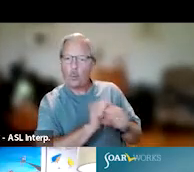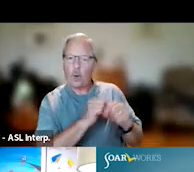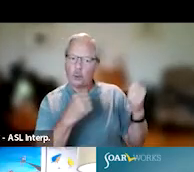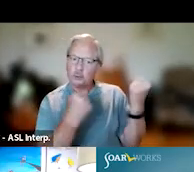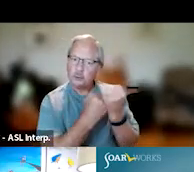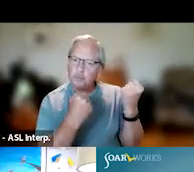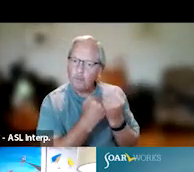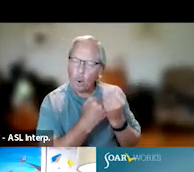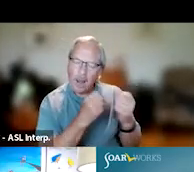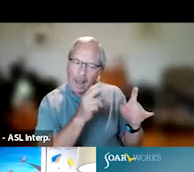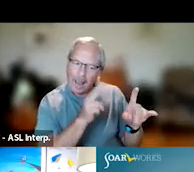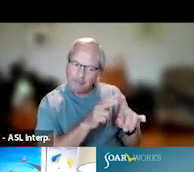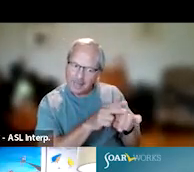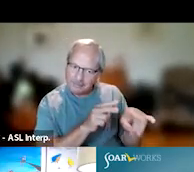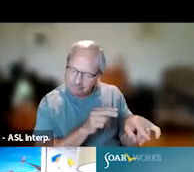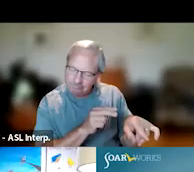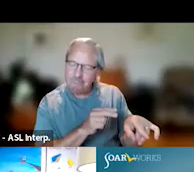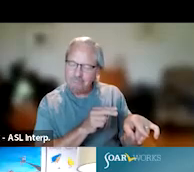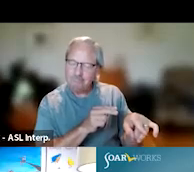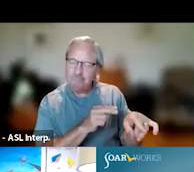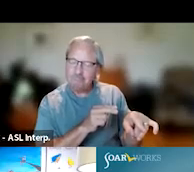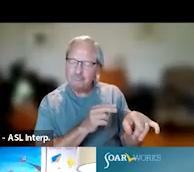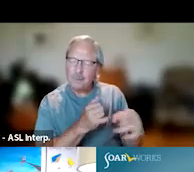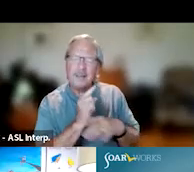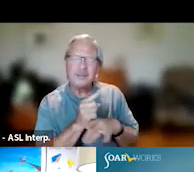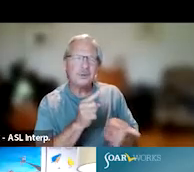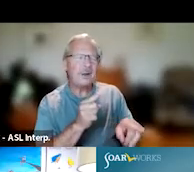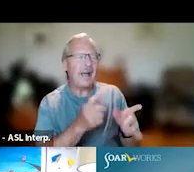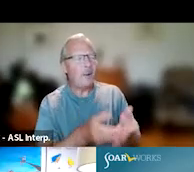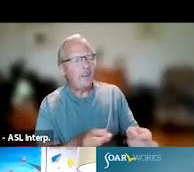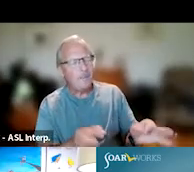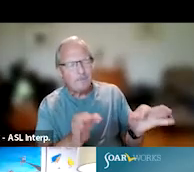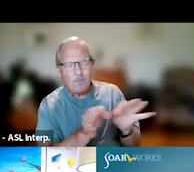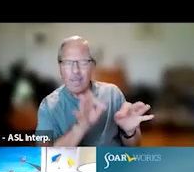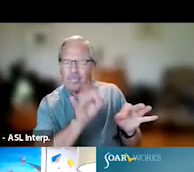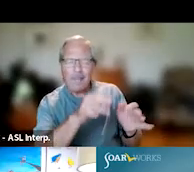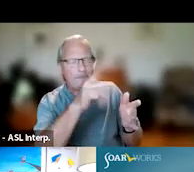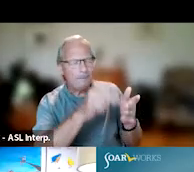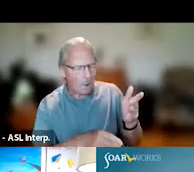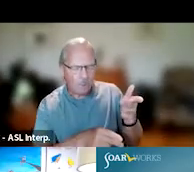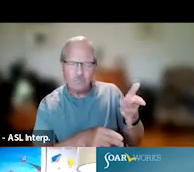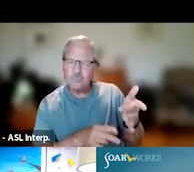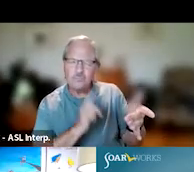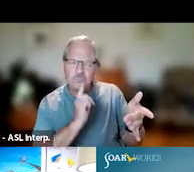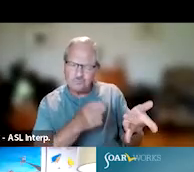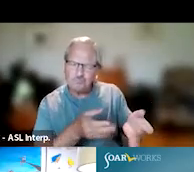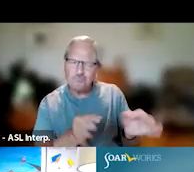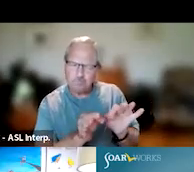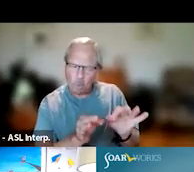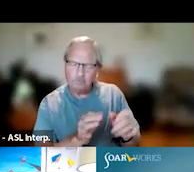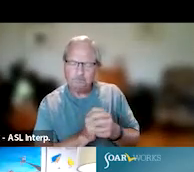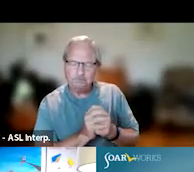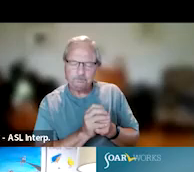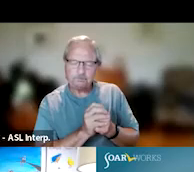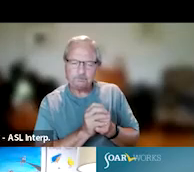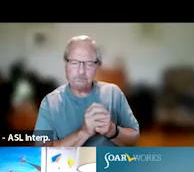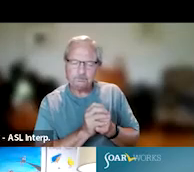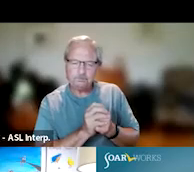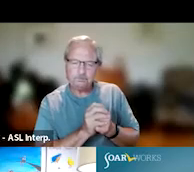We just wanna make sure that you know how important that piece of it is and that you can do